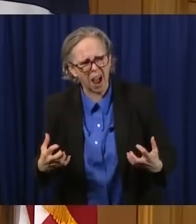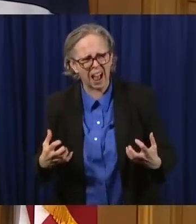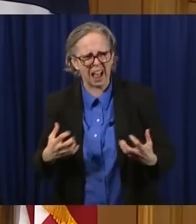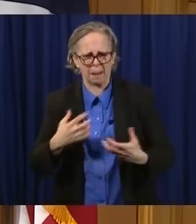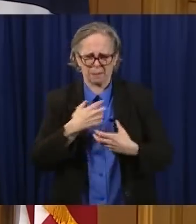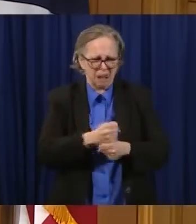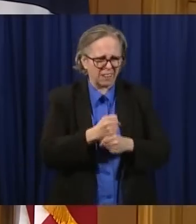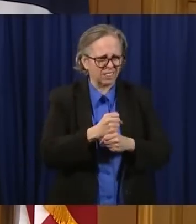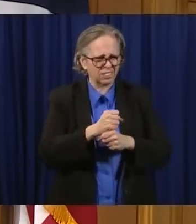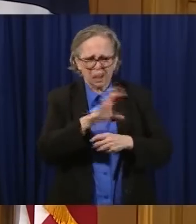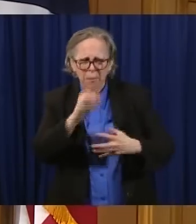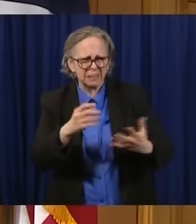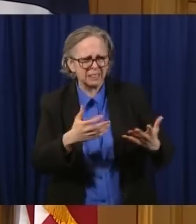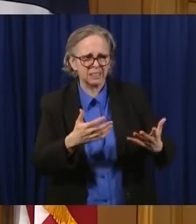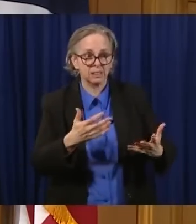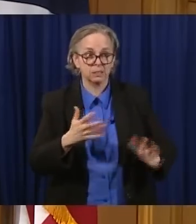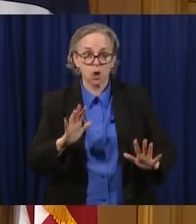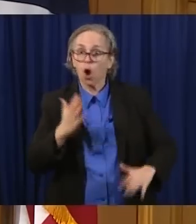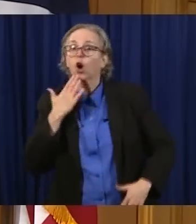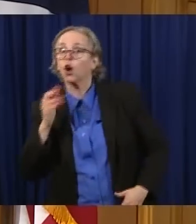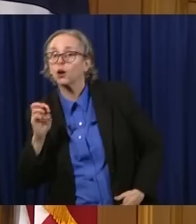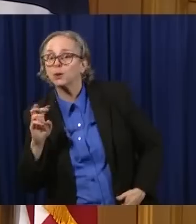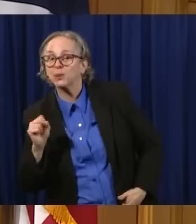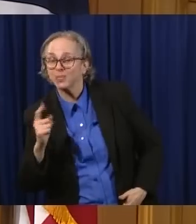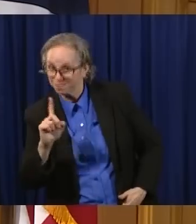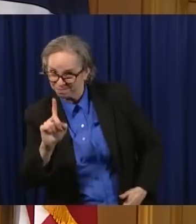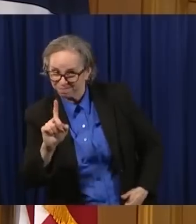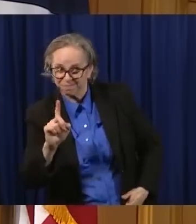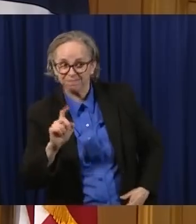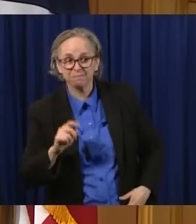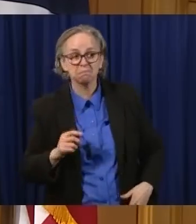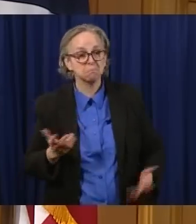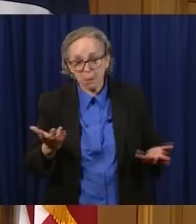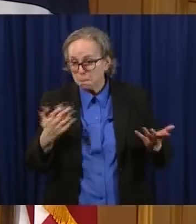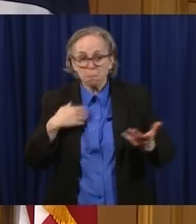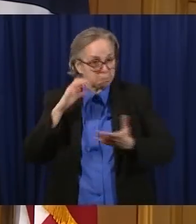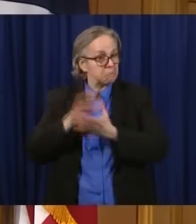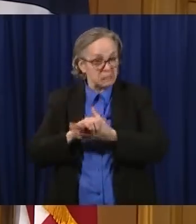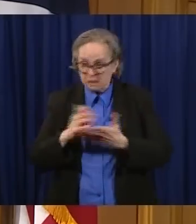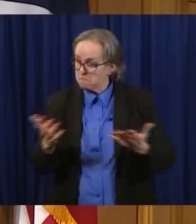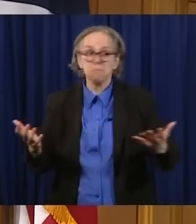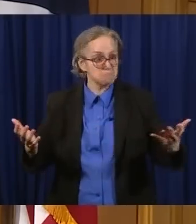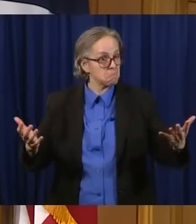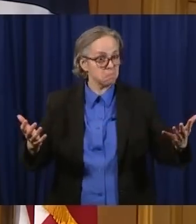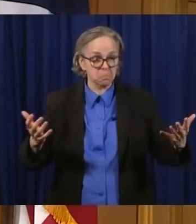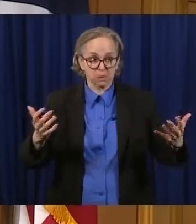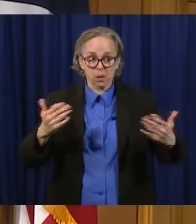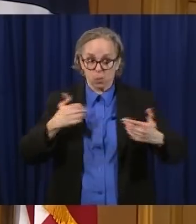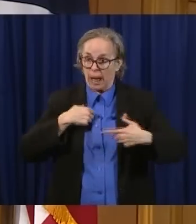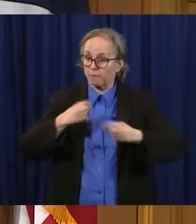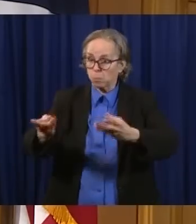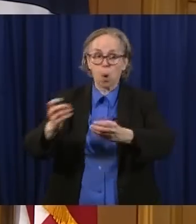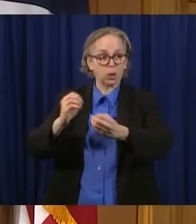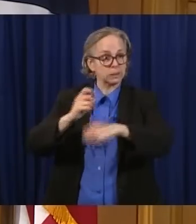WORK IN OUR TEAM ARE OUT THERE TRYING TO FIND THIS AND MAKE SURE THIS GETS MANUFACTURED.